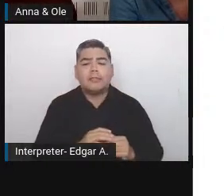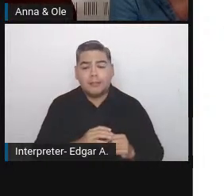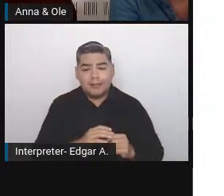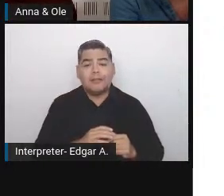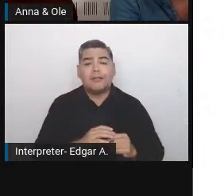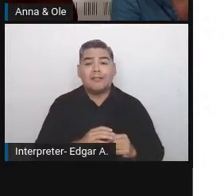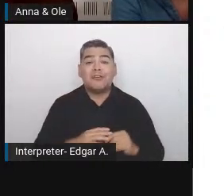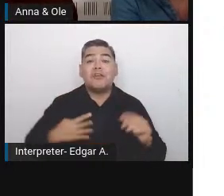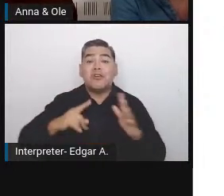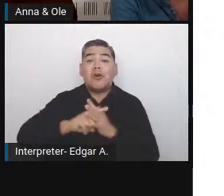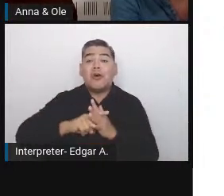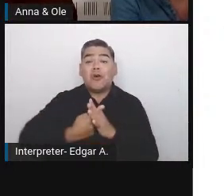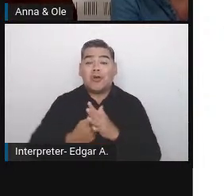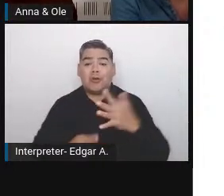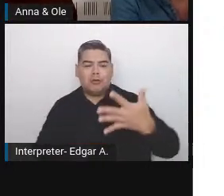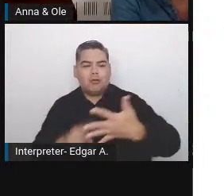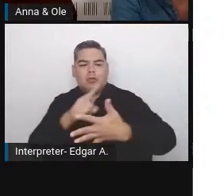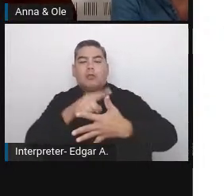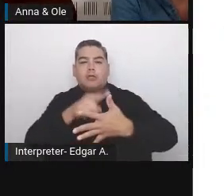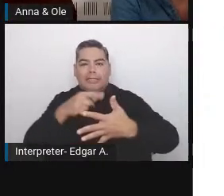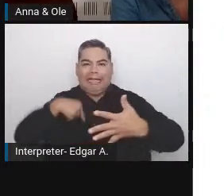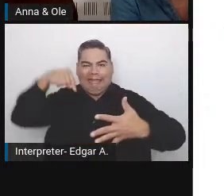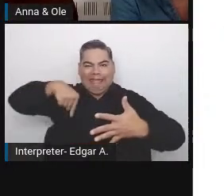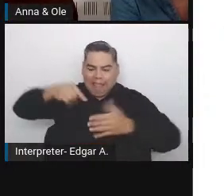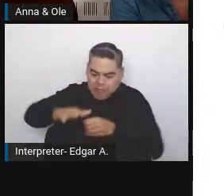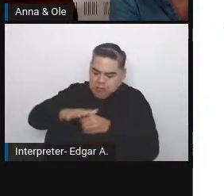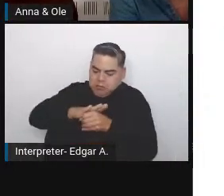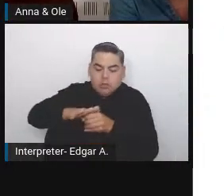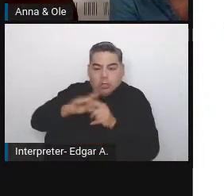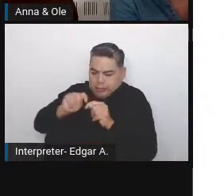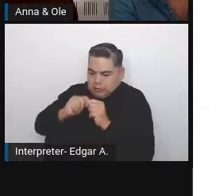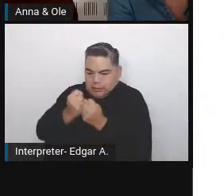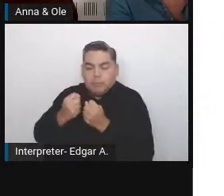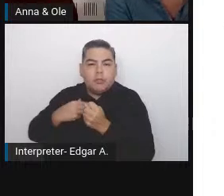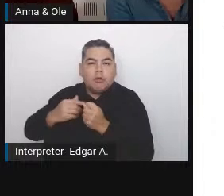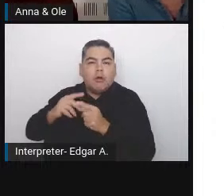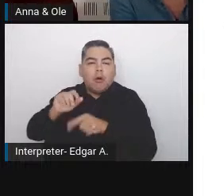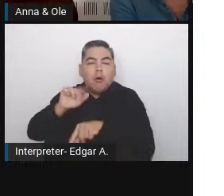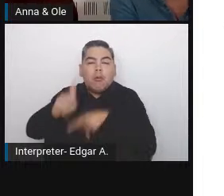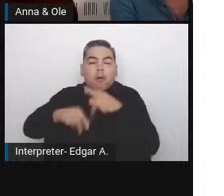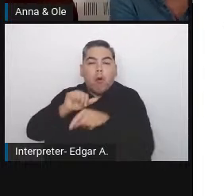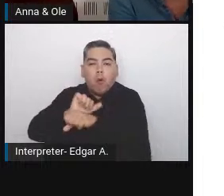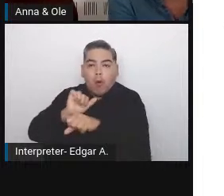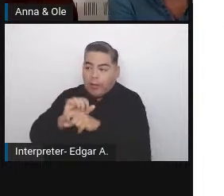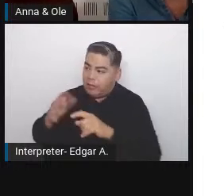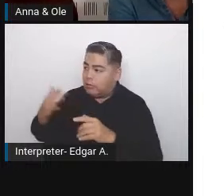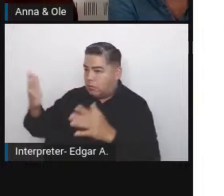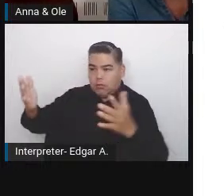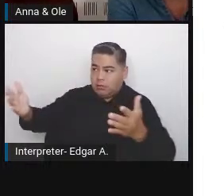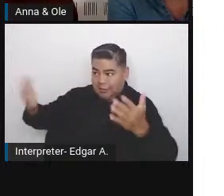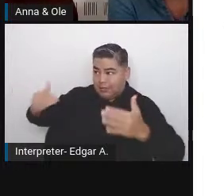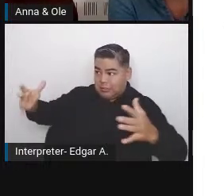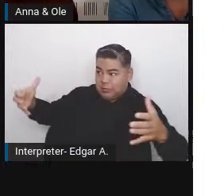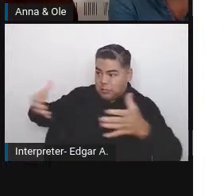short time to do this, it was a big priority for us because we think users are very important. So we started